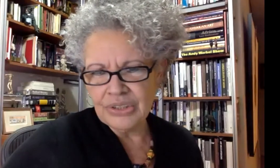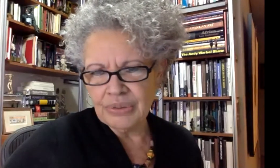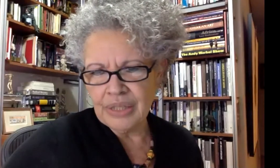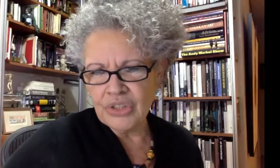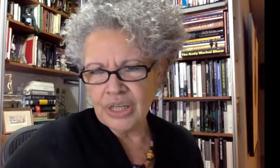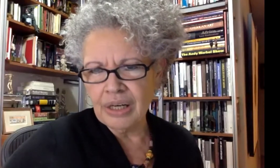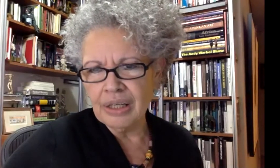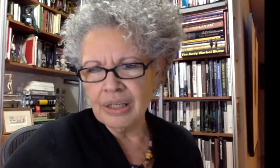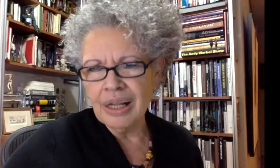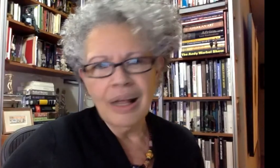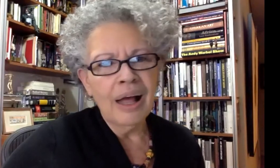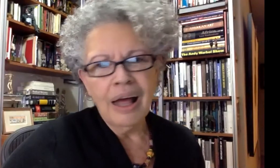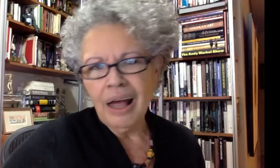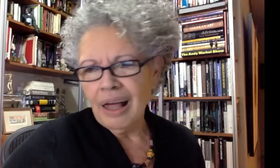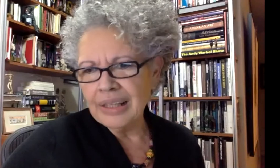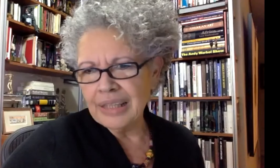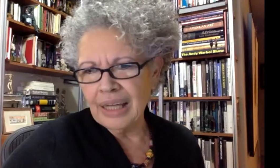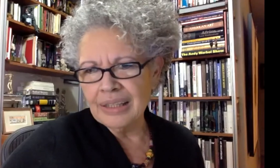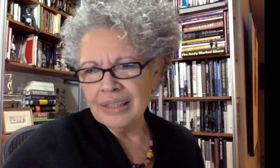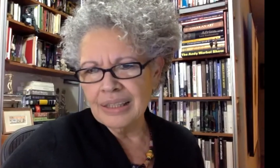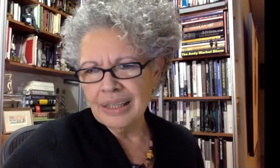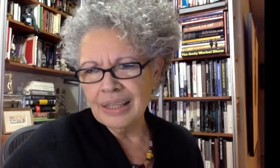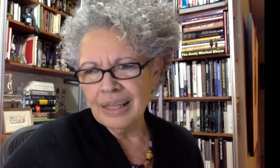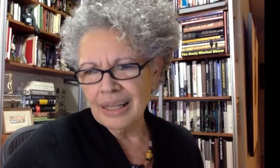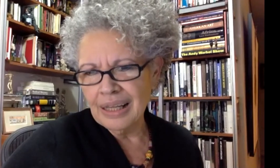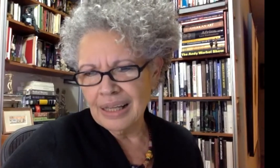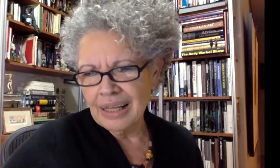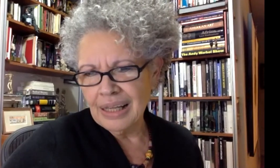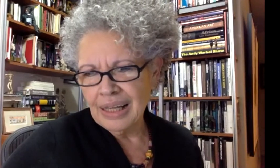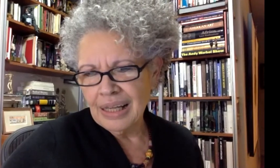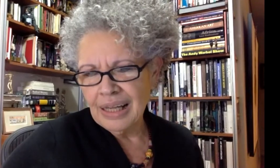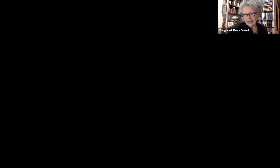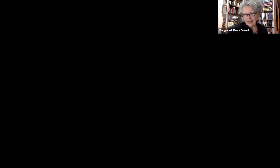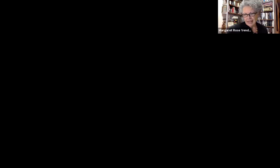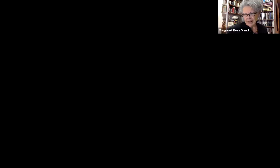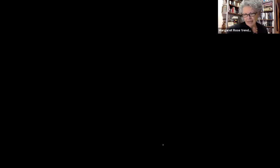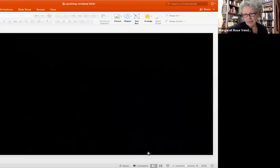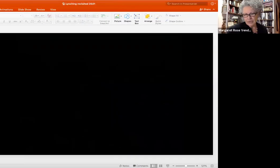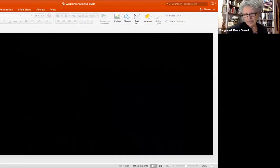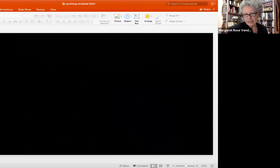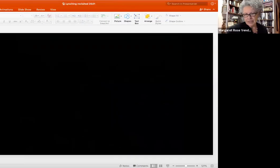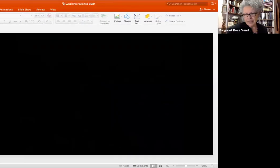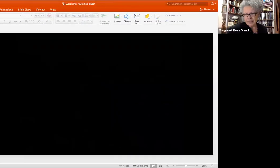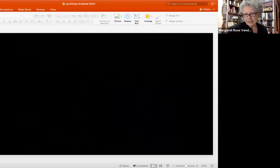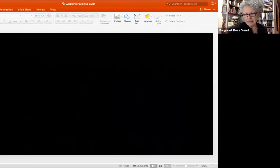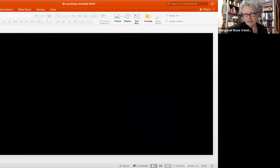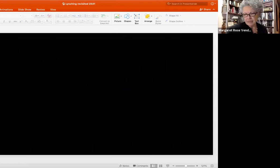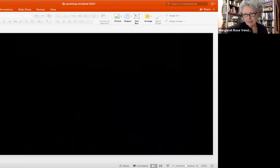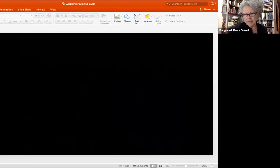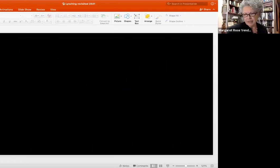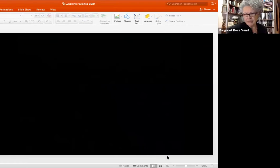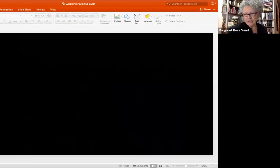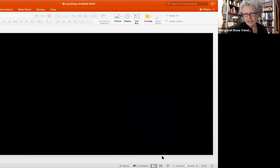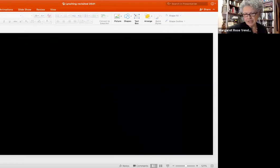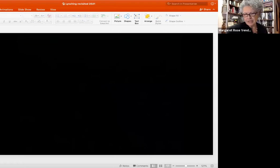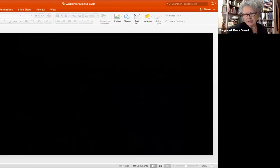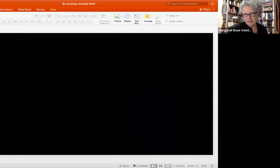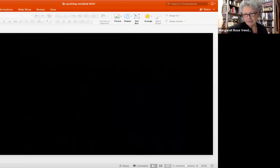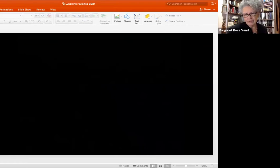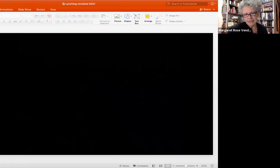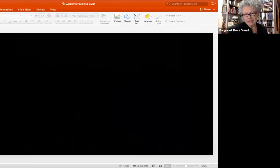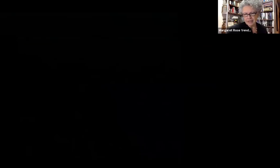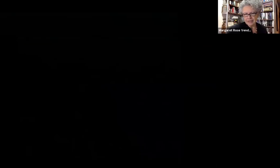screen-share again, I want you to see nothing but the images, you don't really need to see